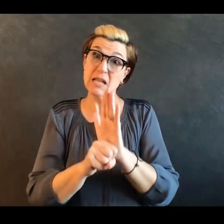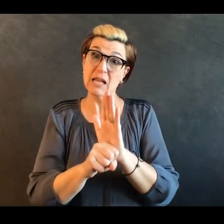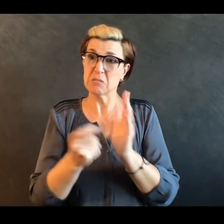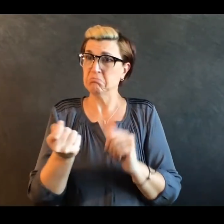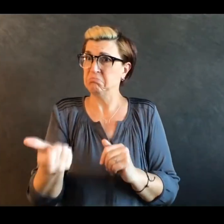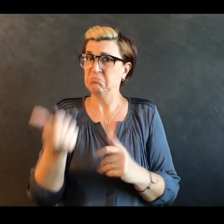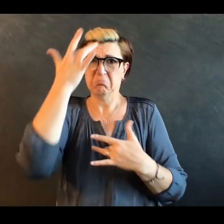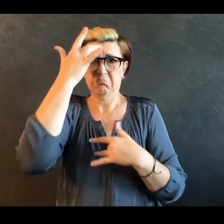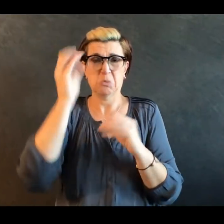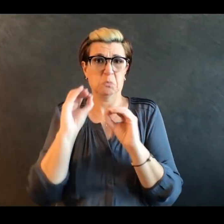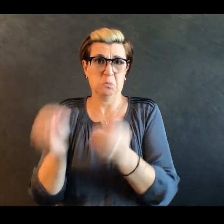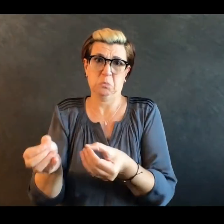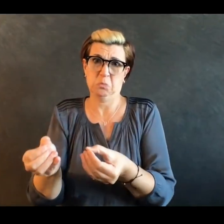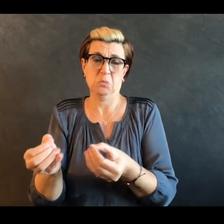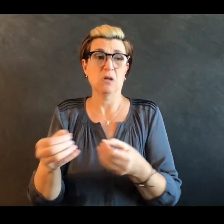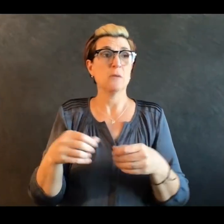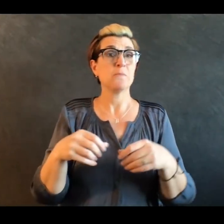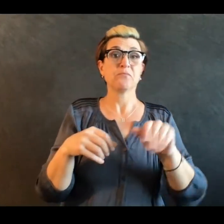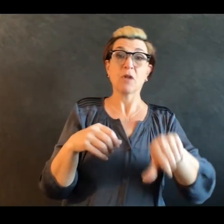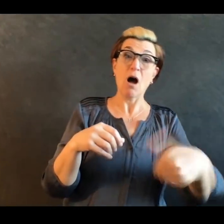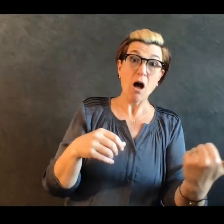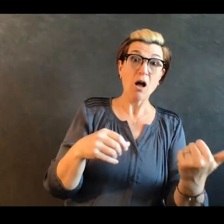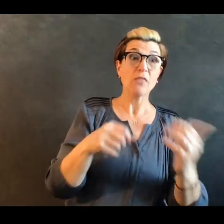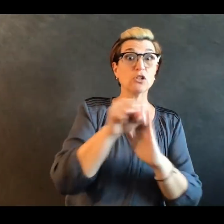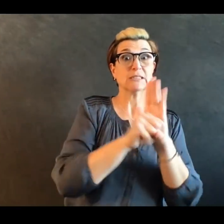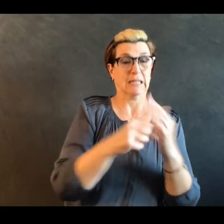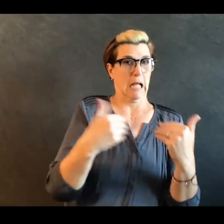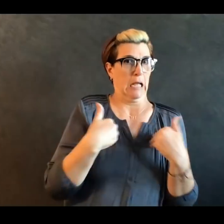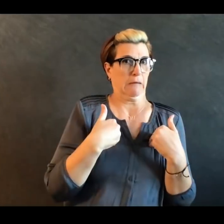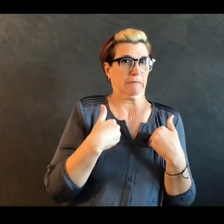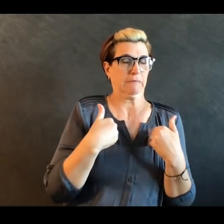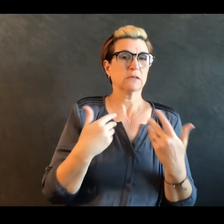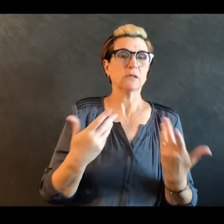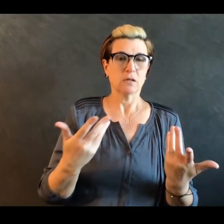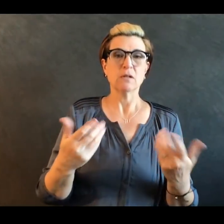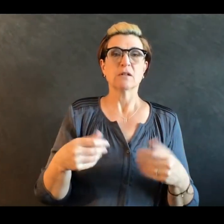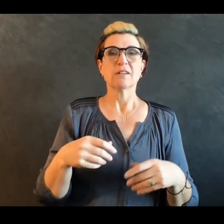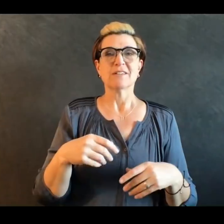little problem and they're ready to go so vice president Pence and I will be